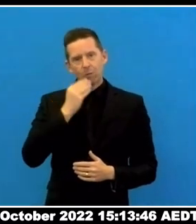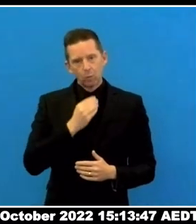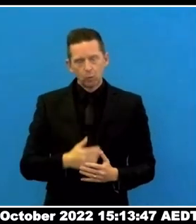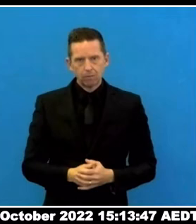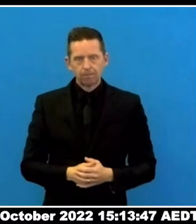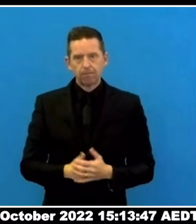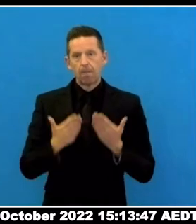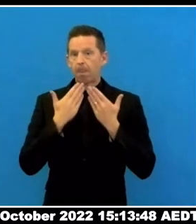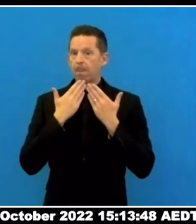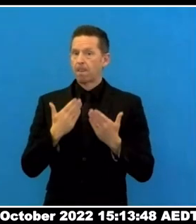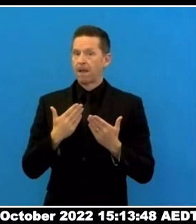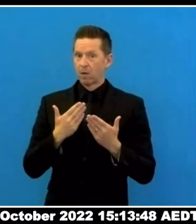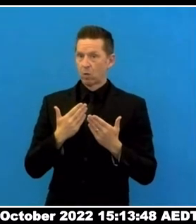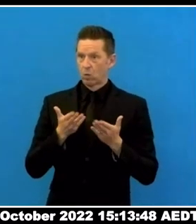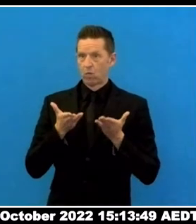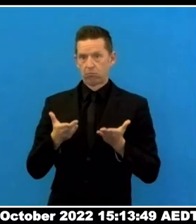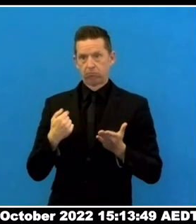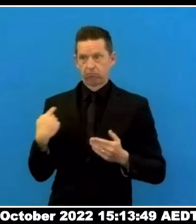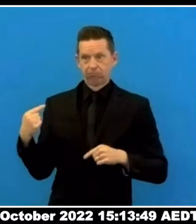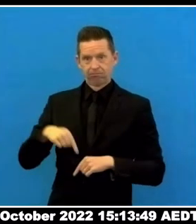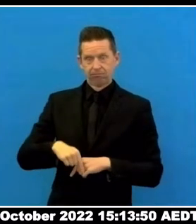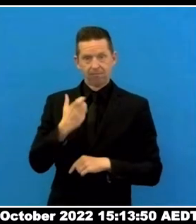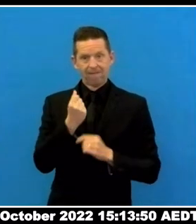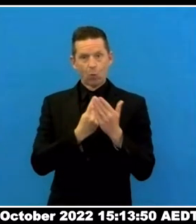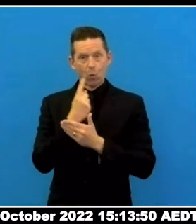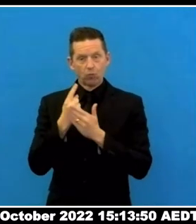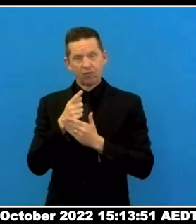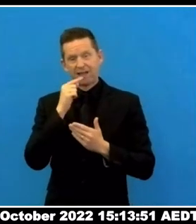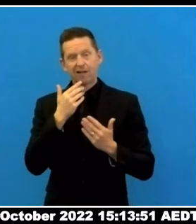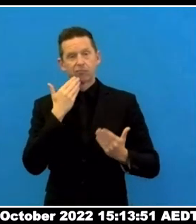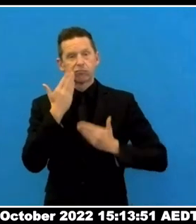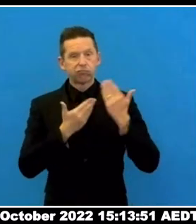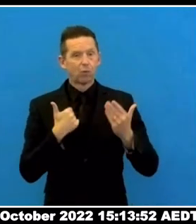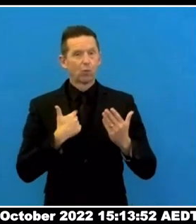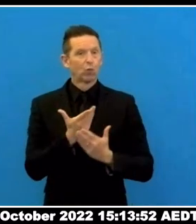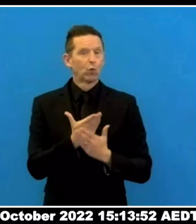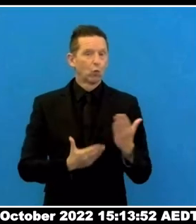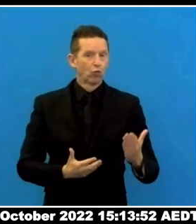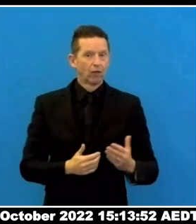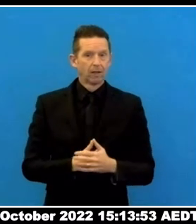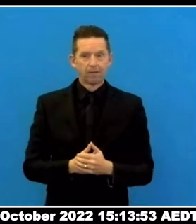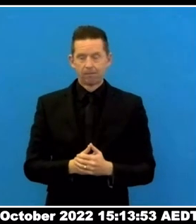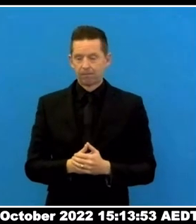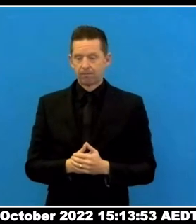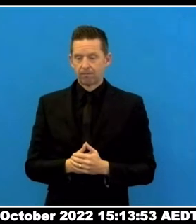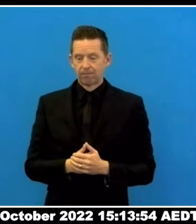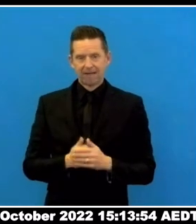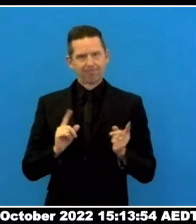Thank you for giving us the opportunity to share our stories and experience.